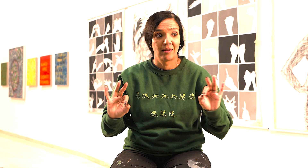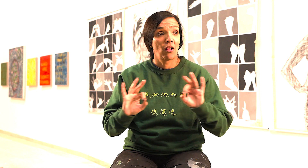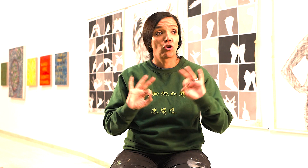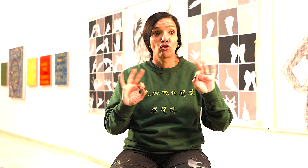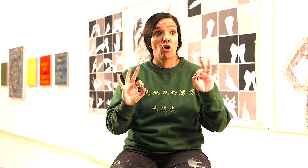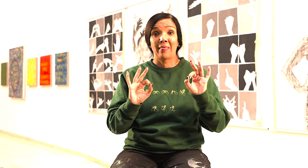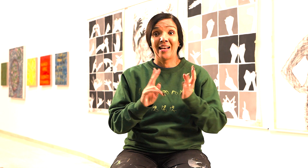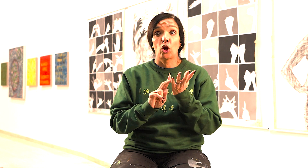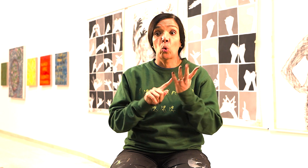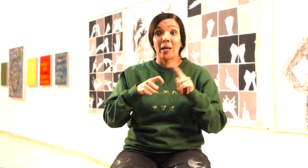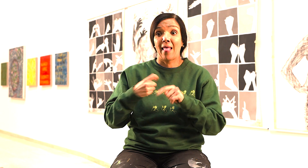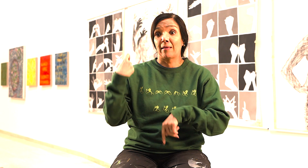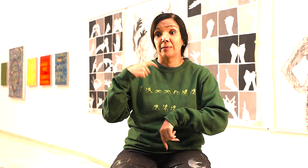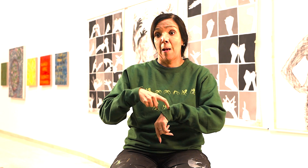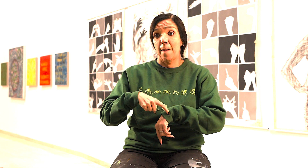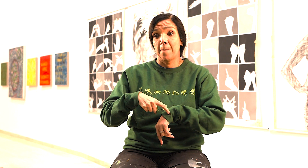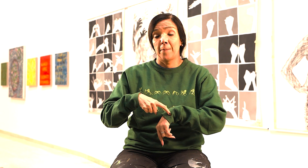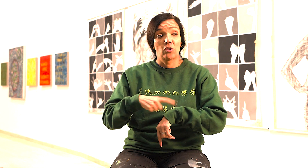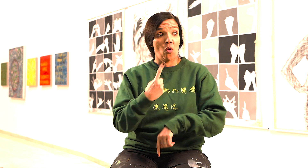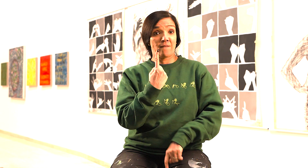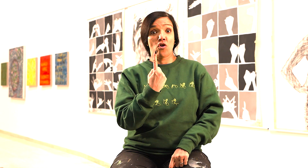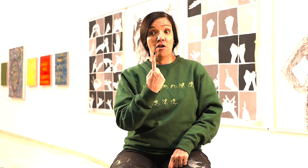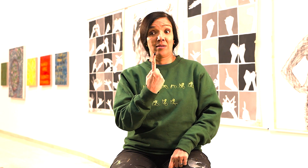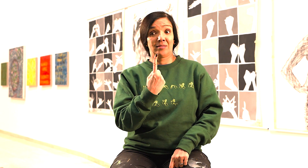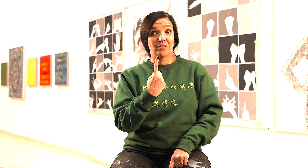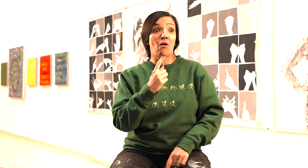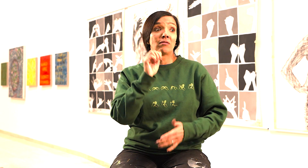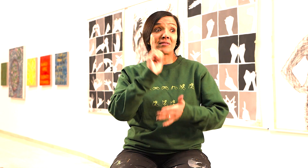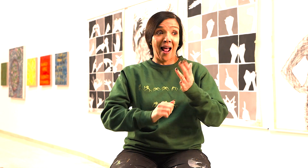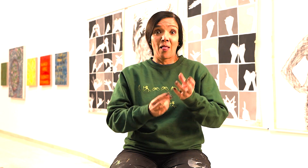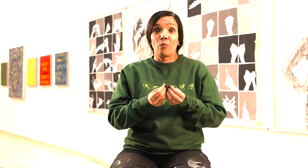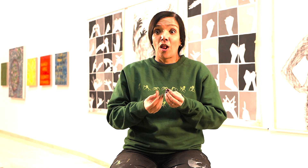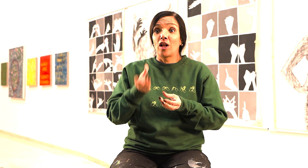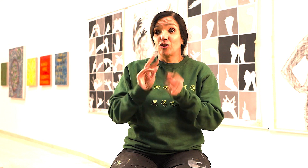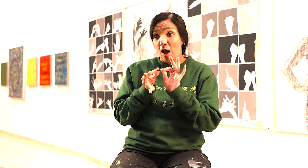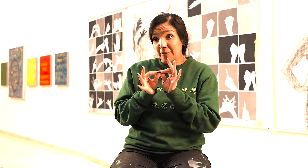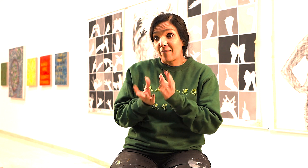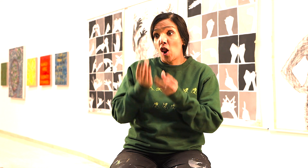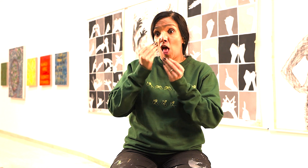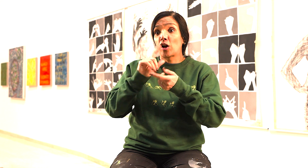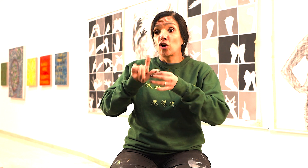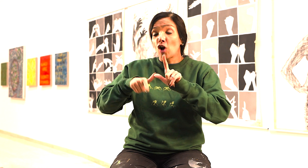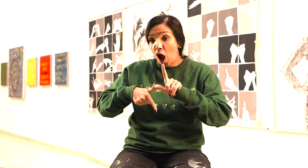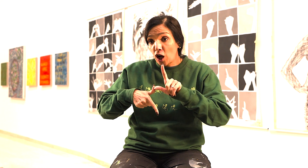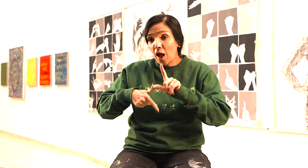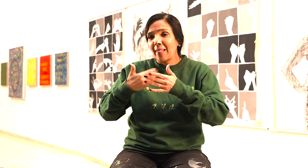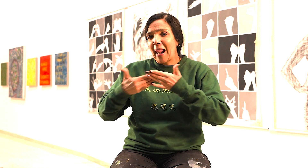been any Deaf art therapists at that time in the UK; I was the very first. I had to start off with an interpreter,